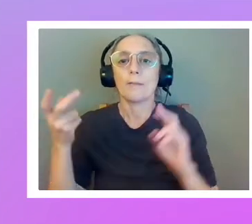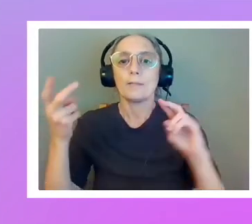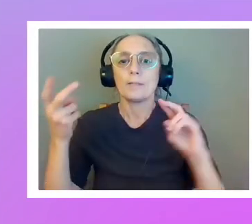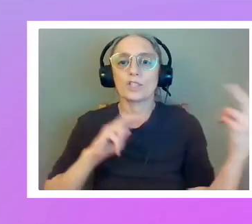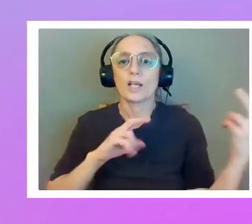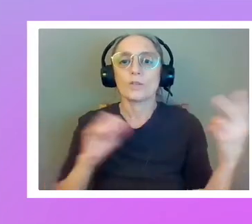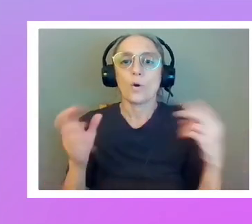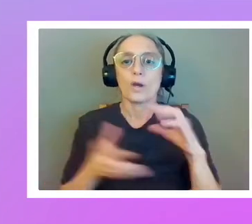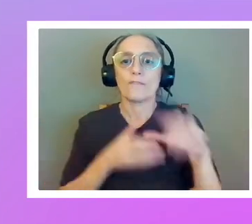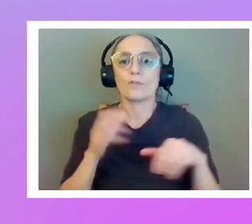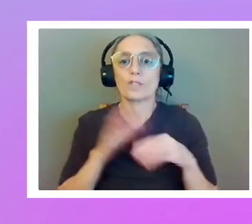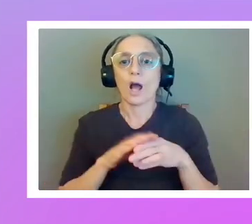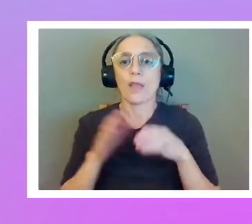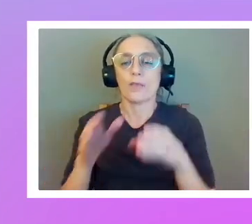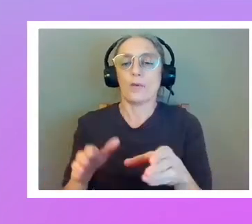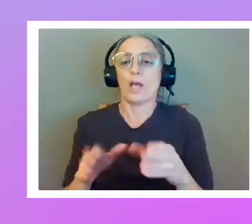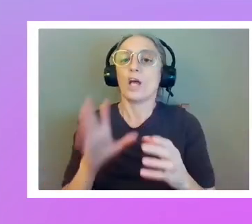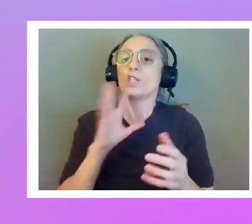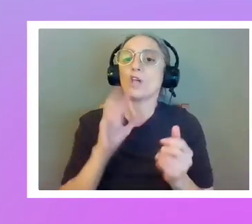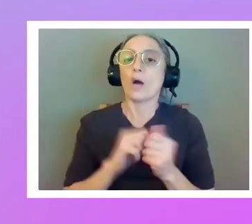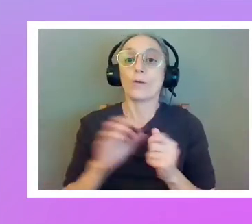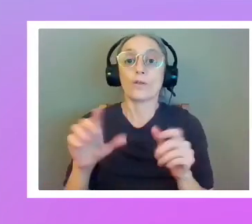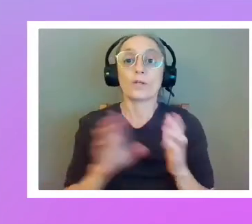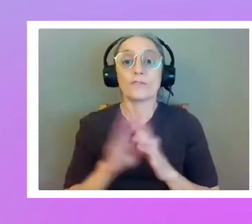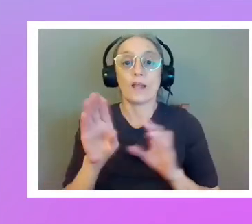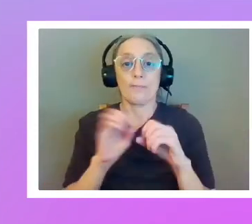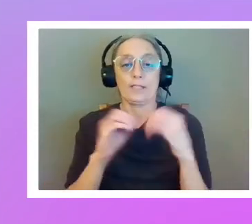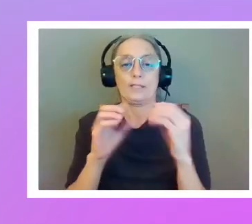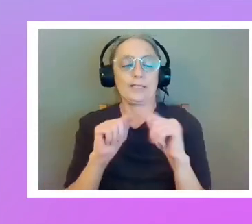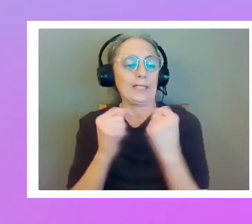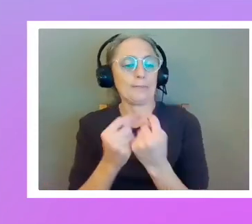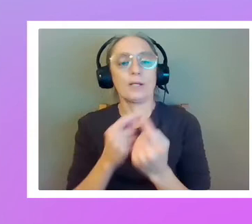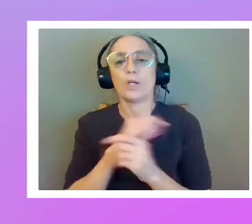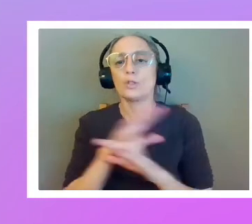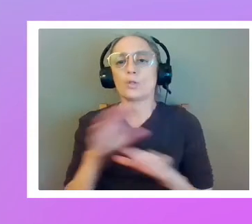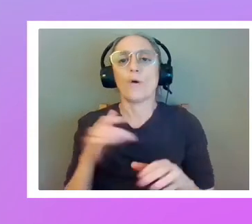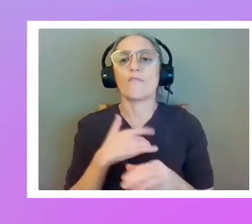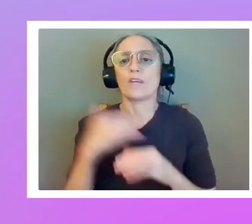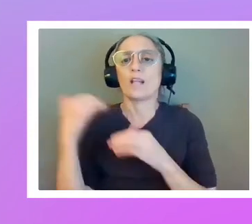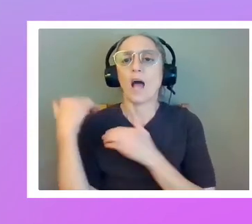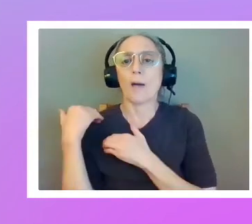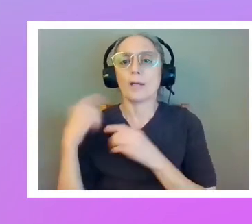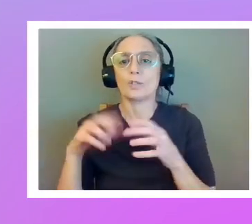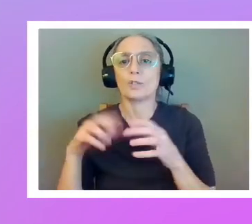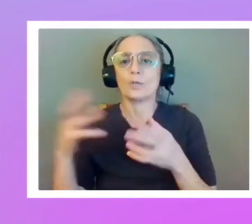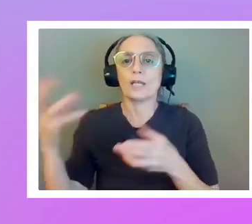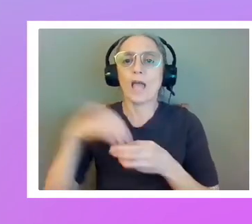Talk with your development team. Don't feel obligated to capture everything all at once